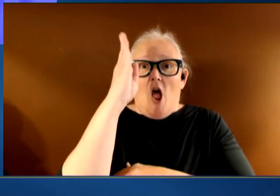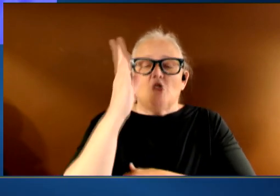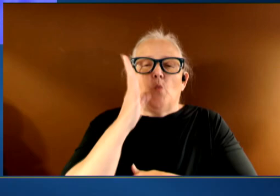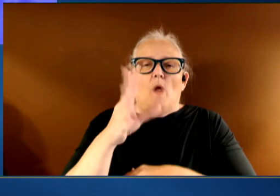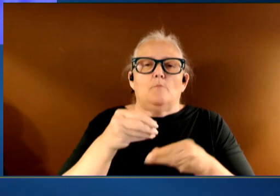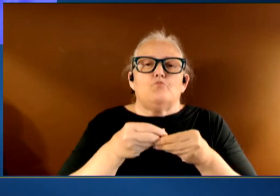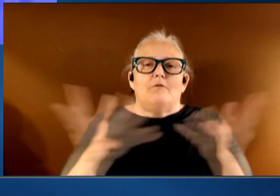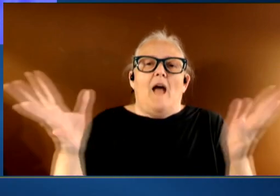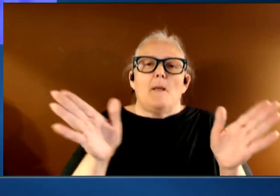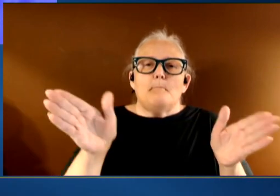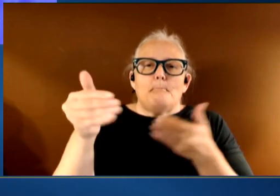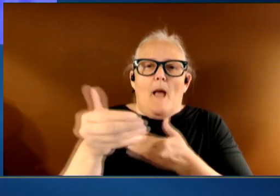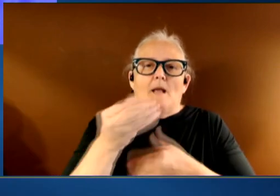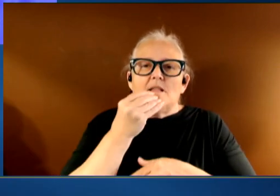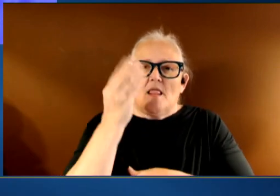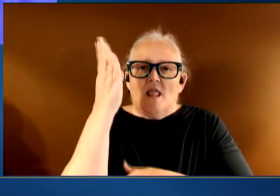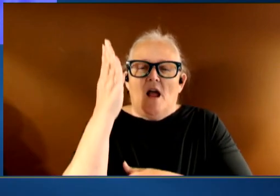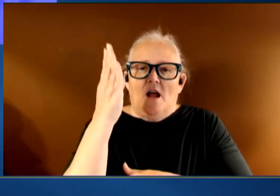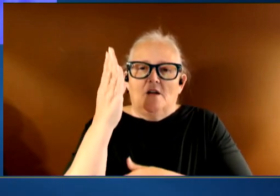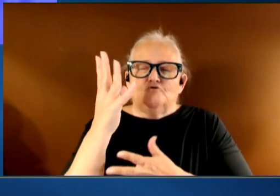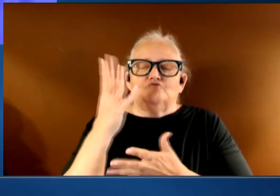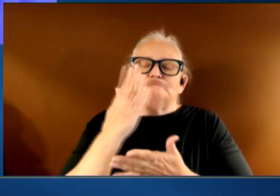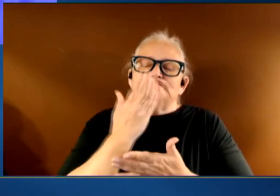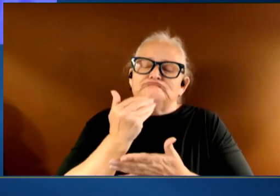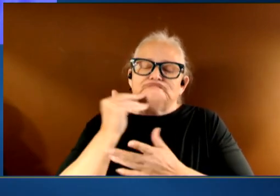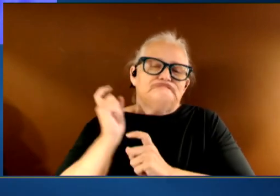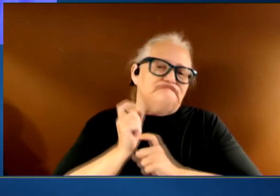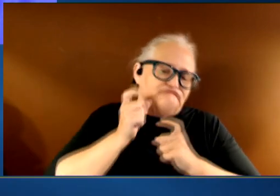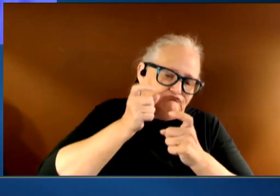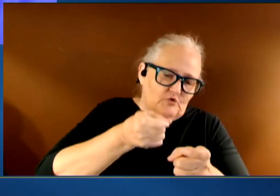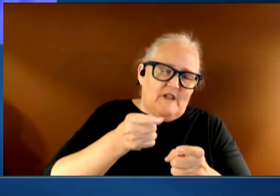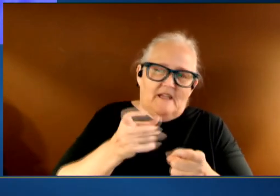which were generously donated and we're incredibly grateful for.